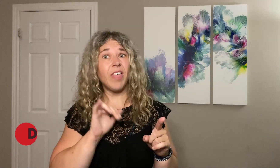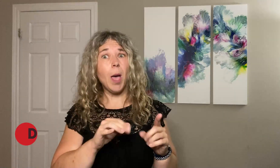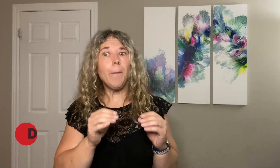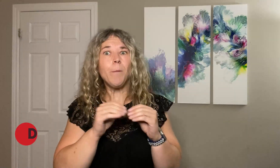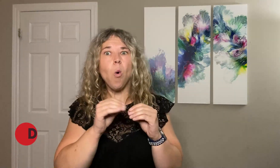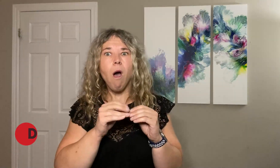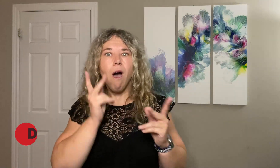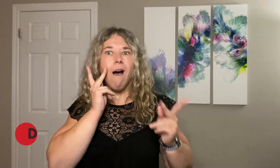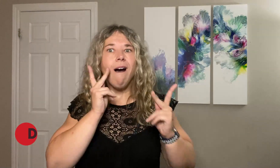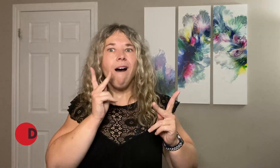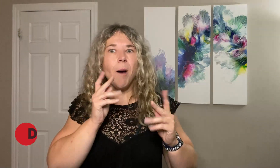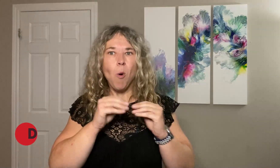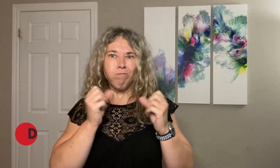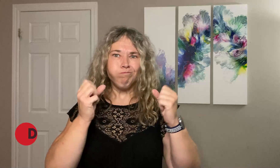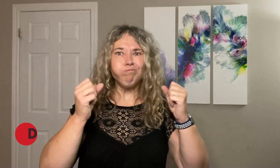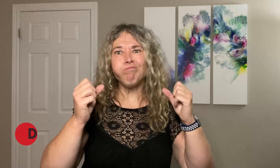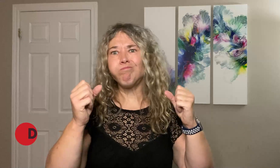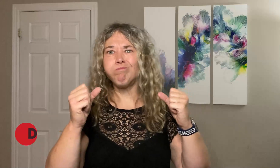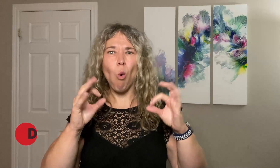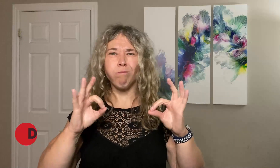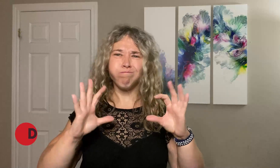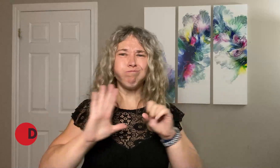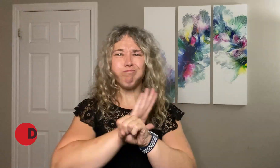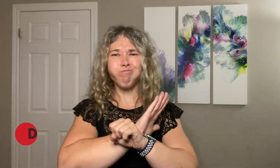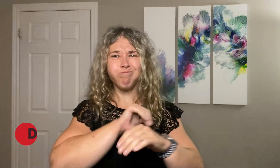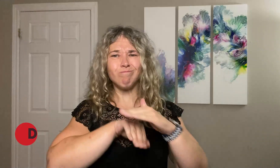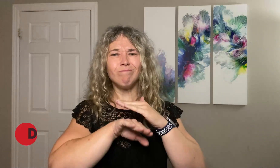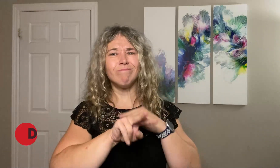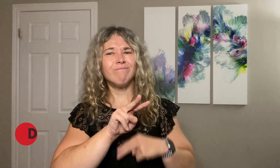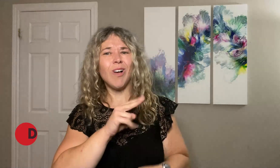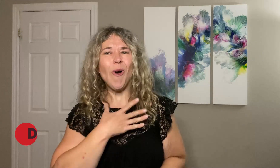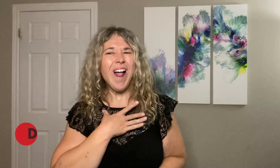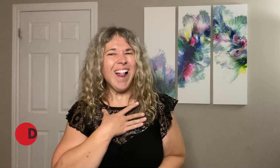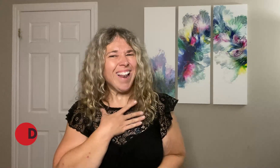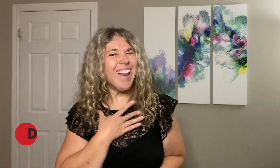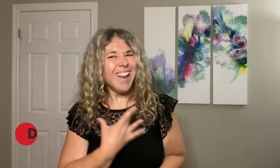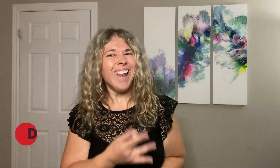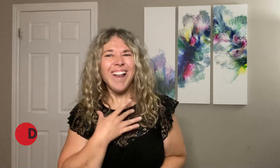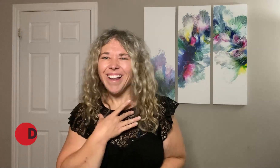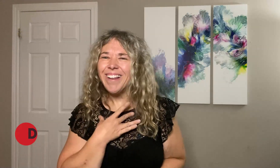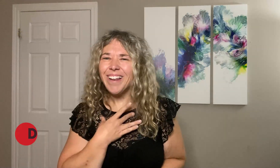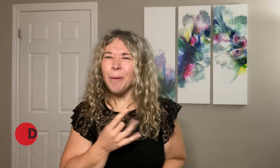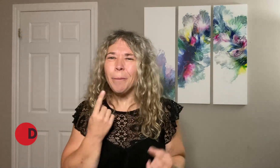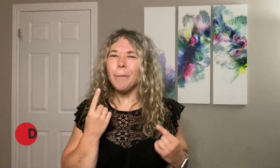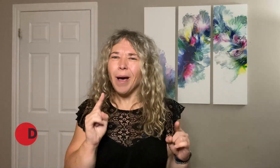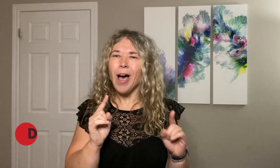more signing, and full access. I liked watching it, finally it was done